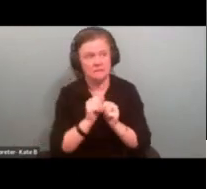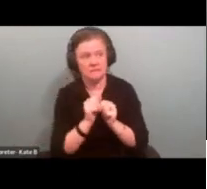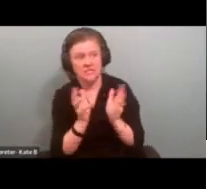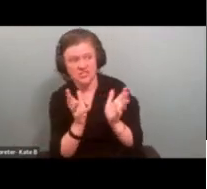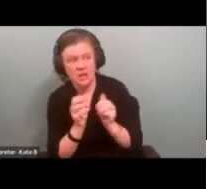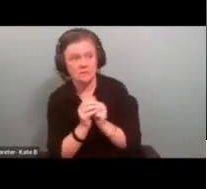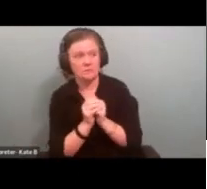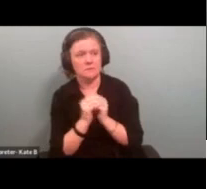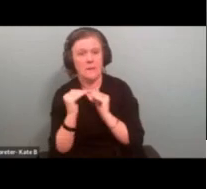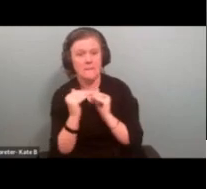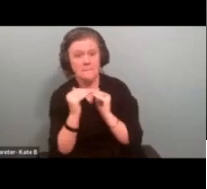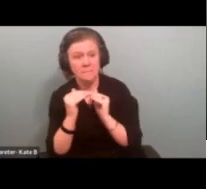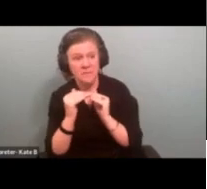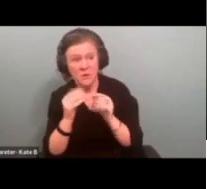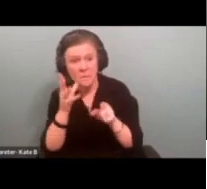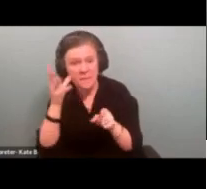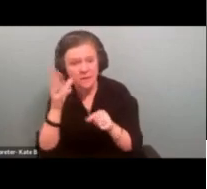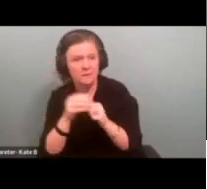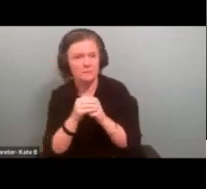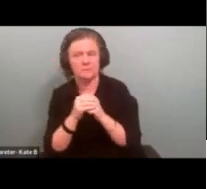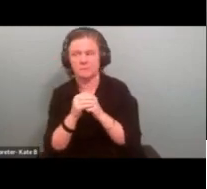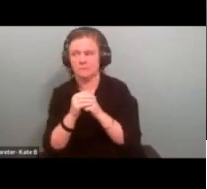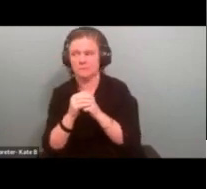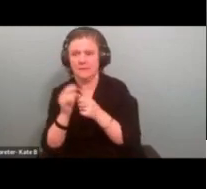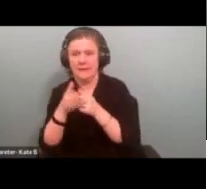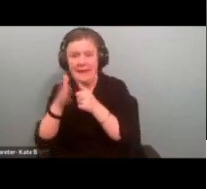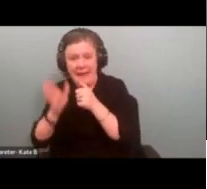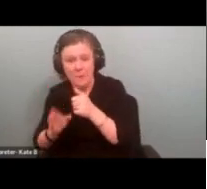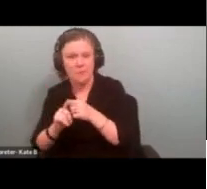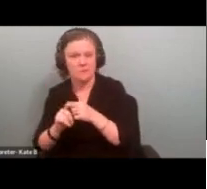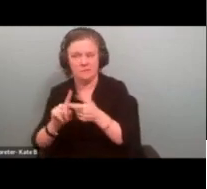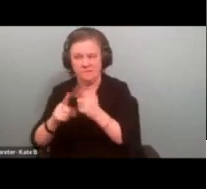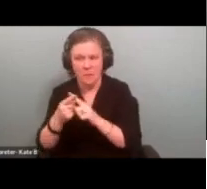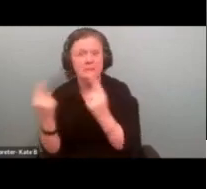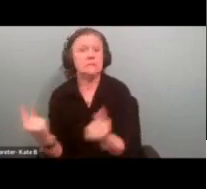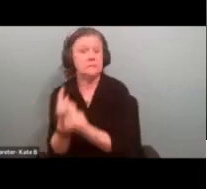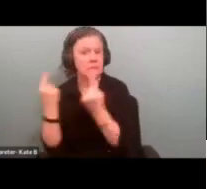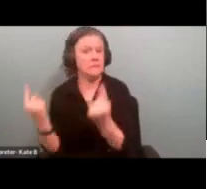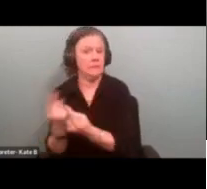a peer parent partner, which is a great, great resource. If you don't have that in your state.